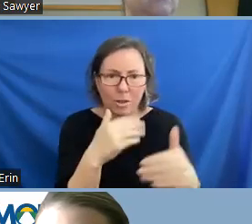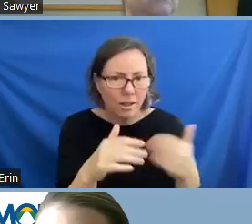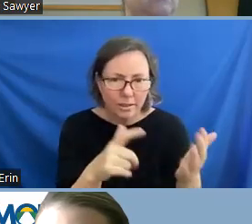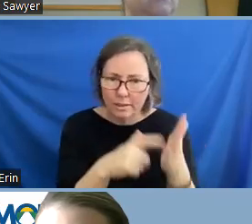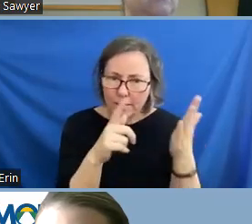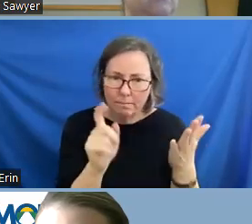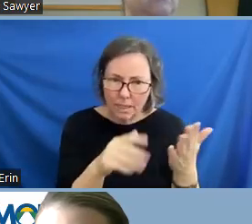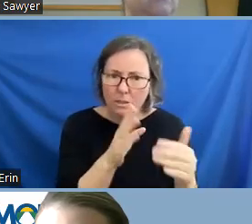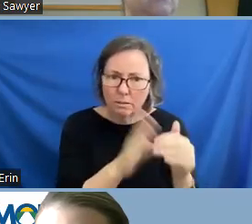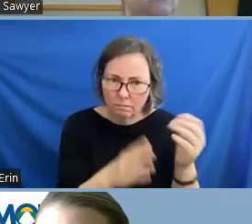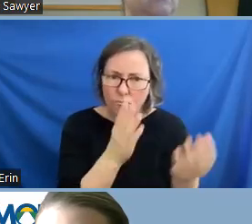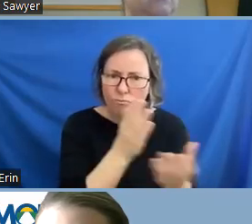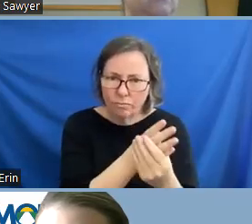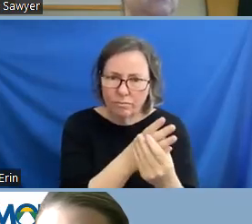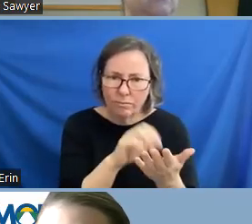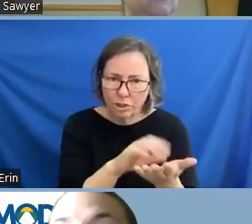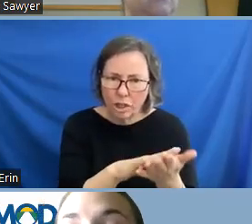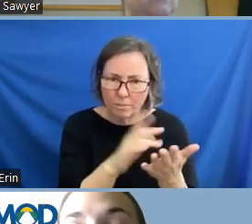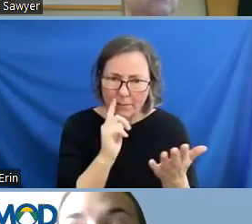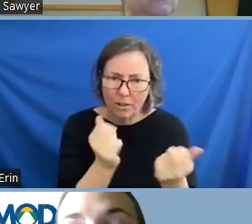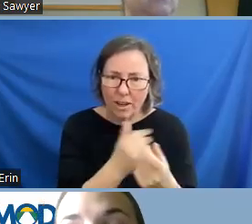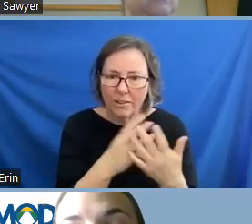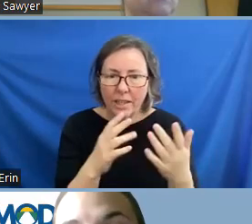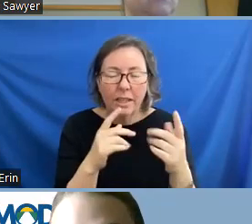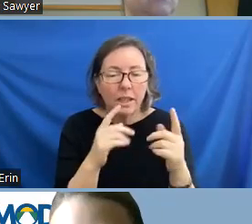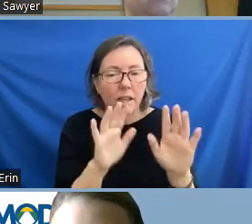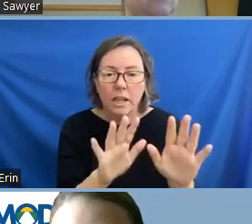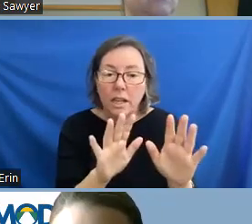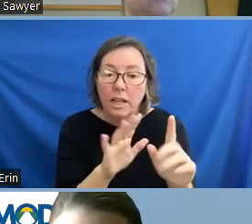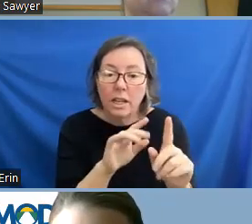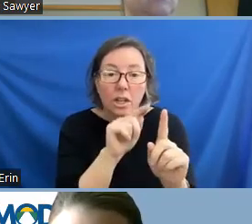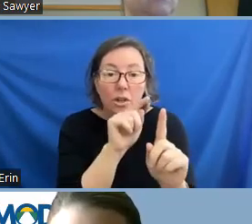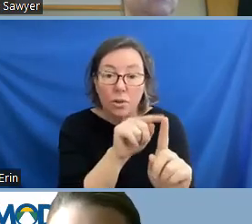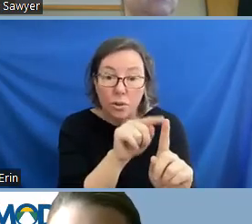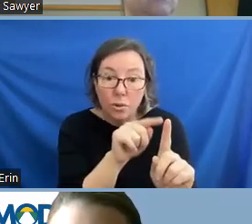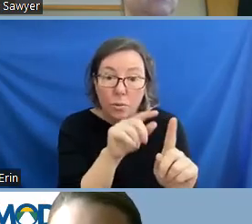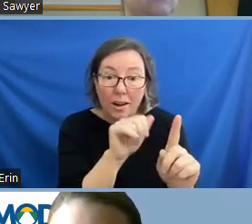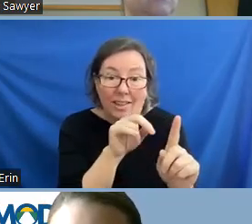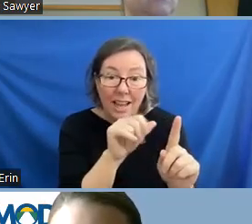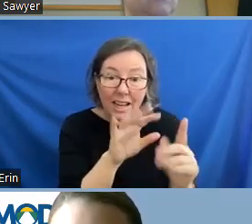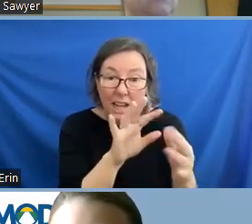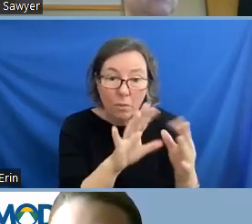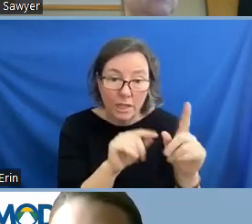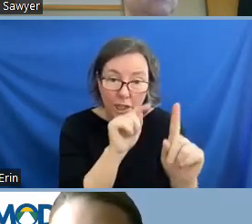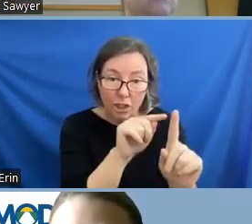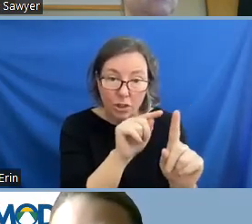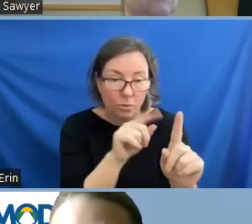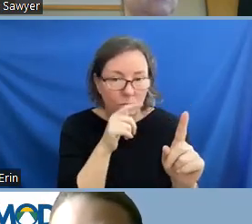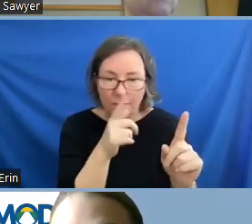note because we need medical documentation. You're the ADA coordinator so you're